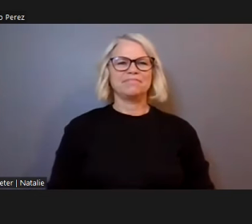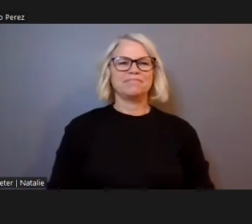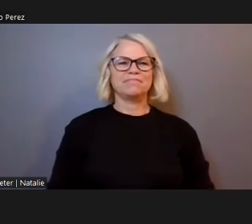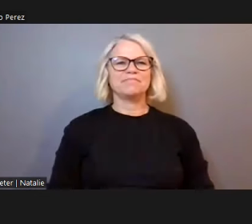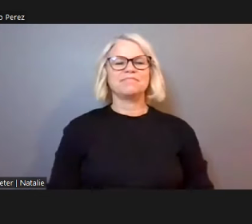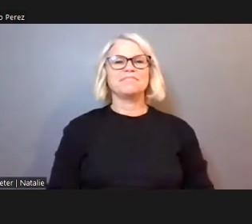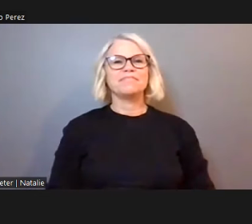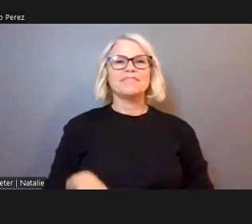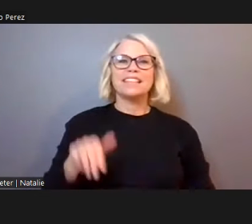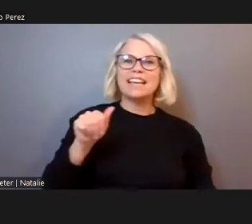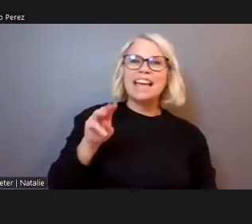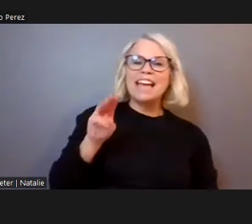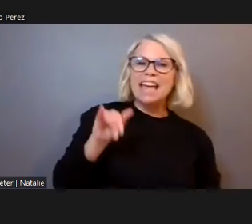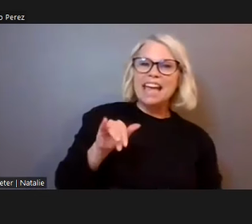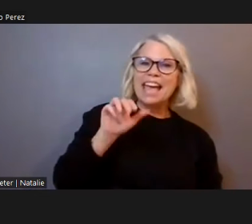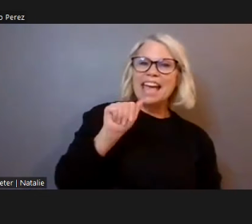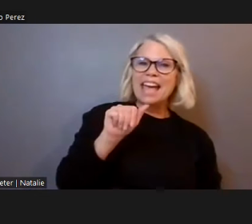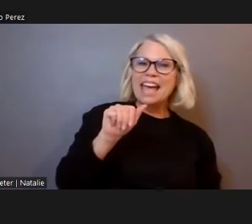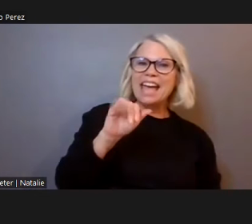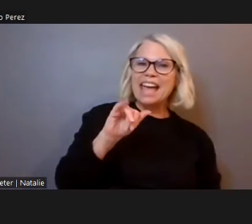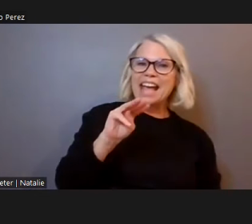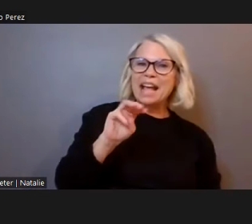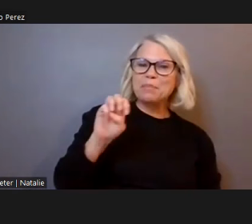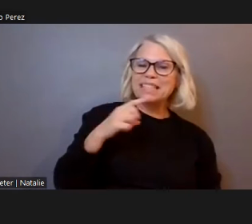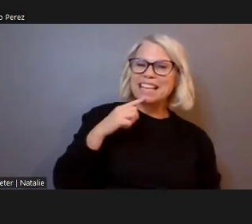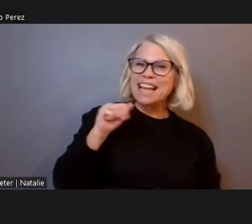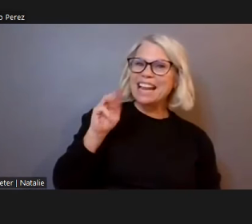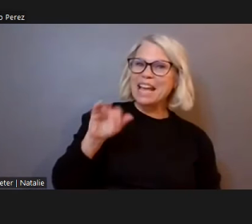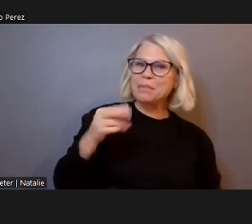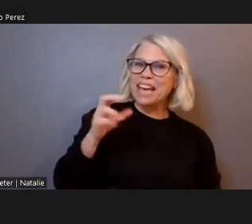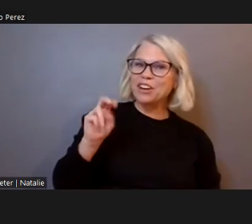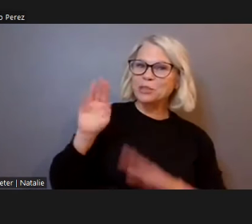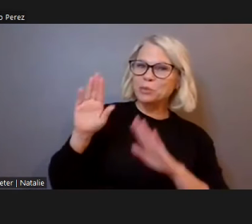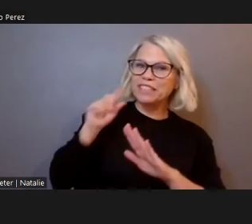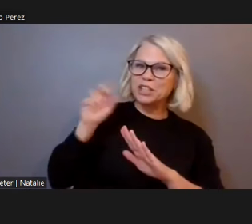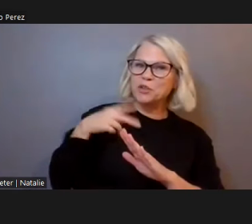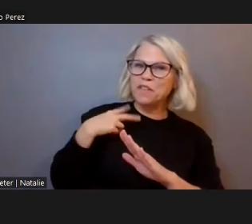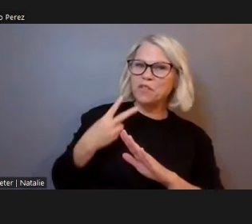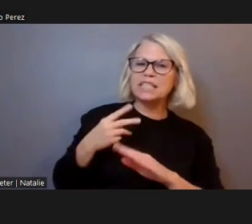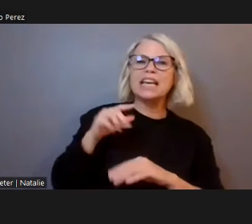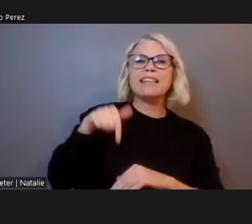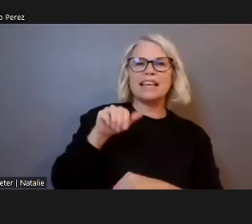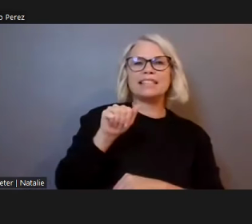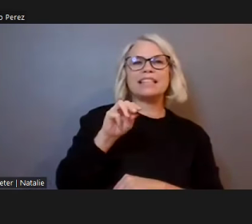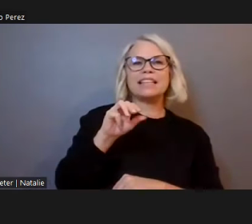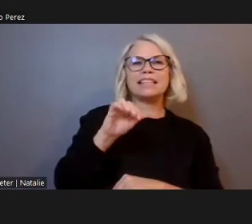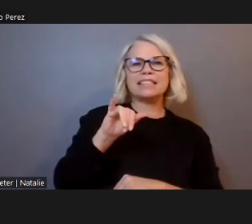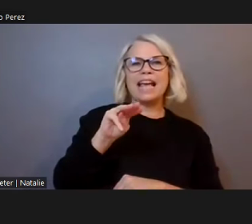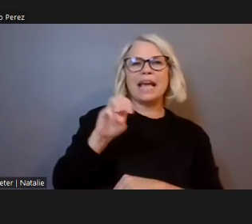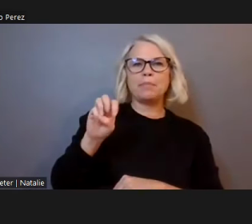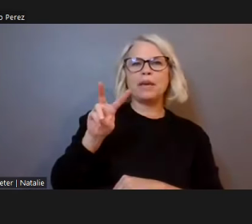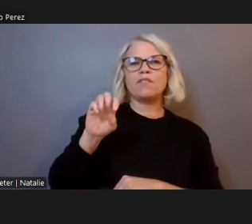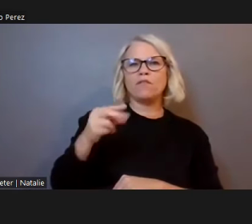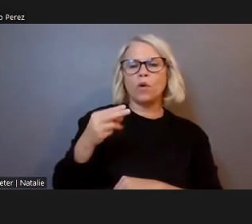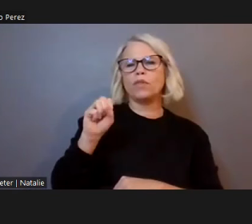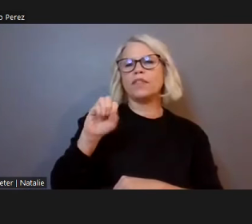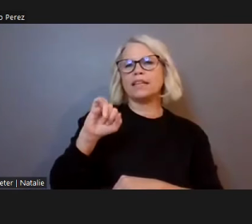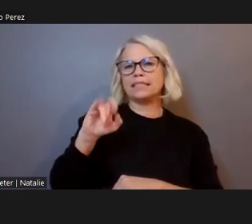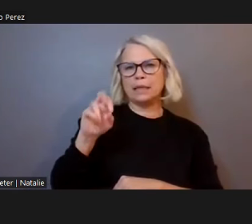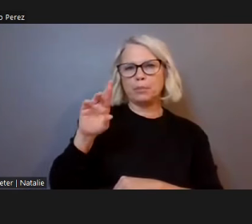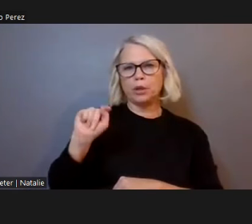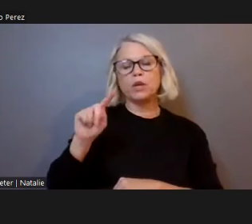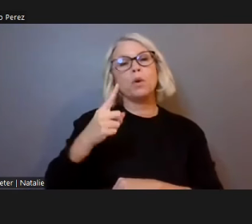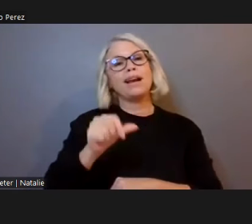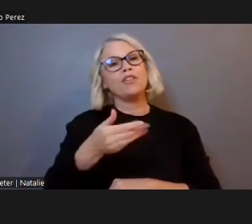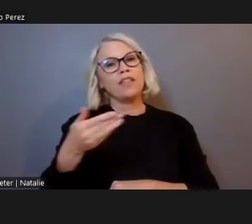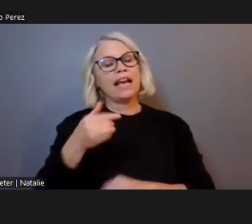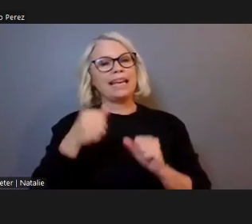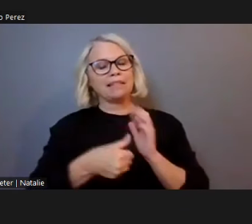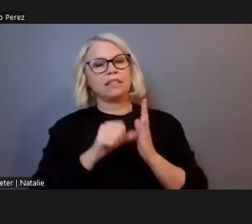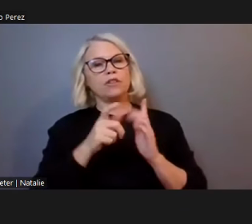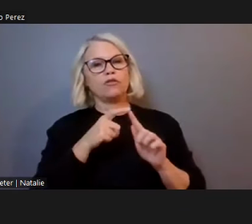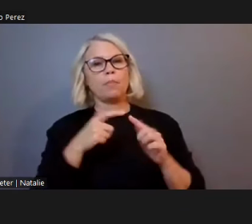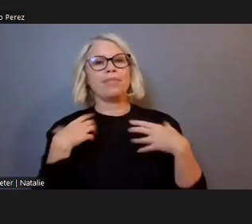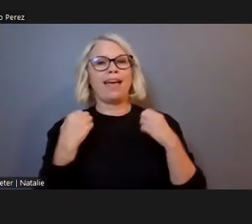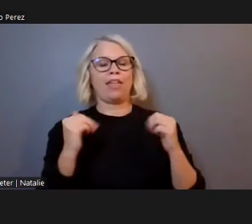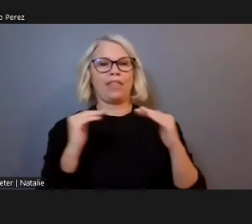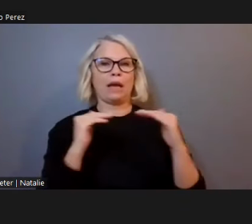This is Aimee, the other thing I guess I could highlight from the health equity branch is